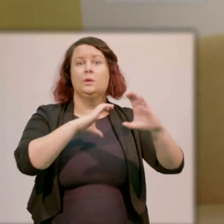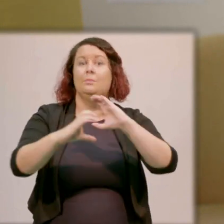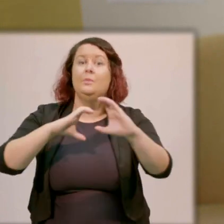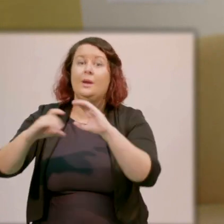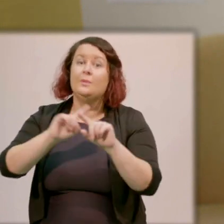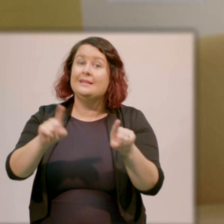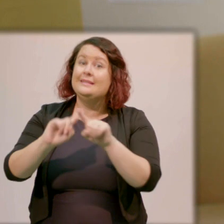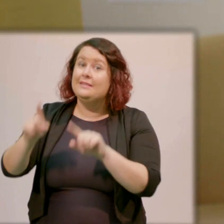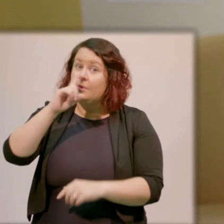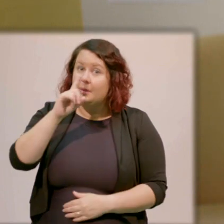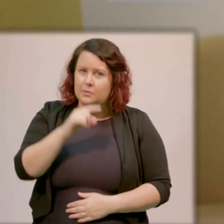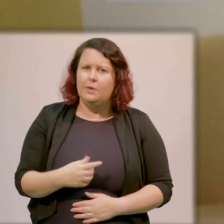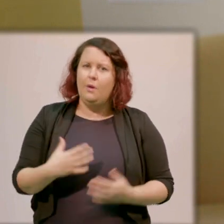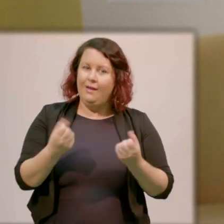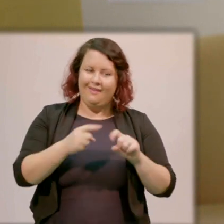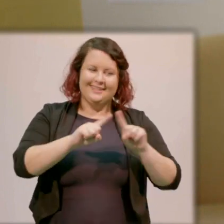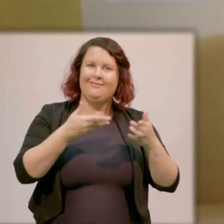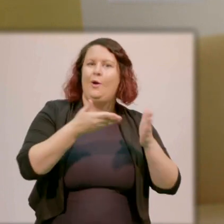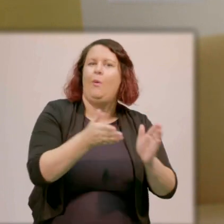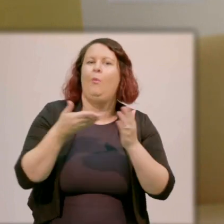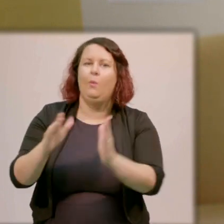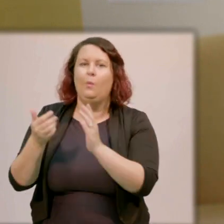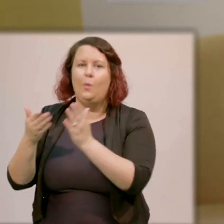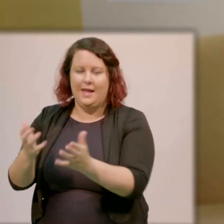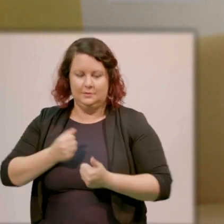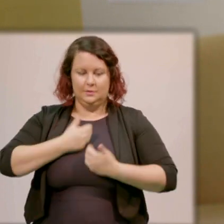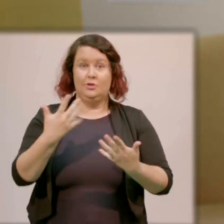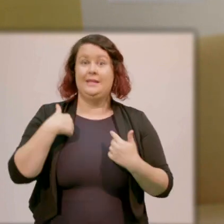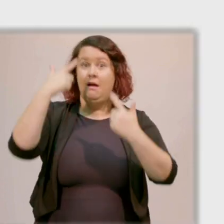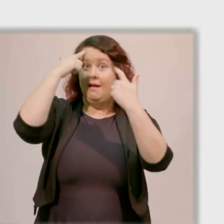We use a variety of modes or ways to communicate ideas and messages.